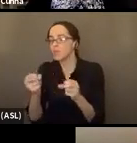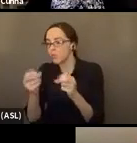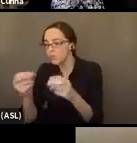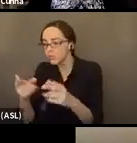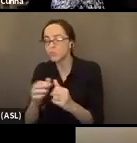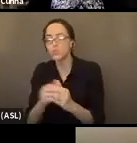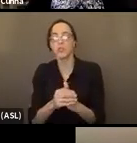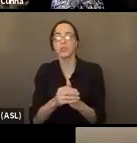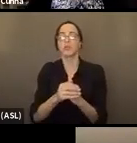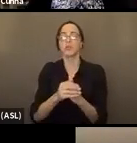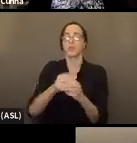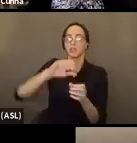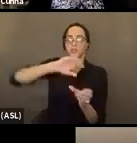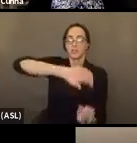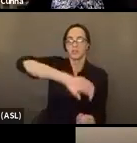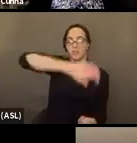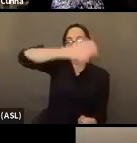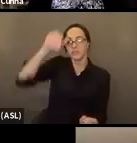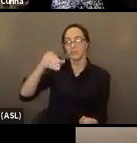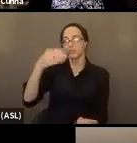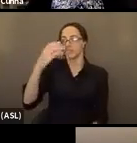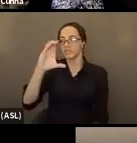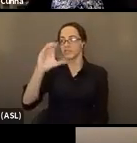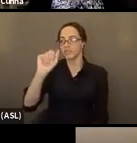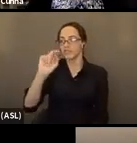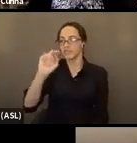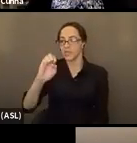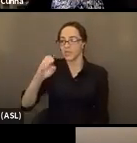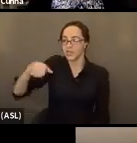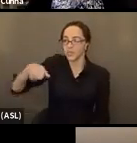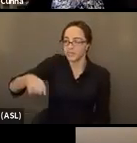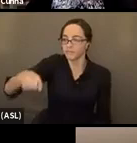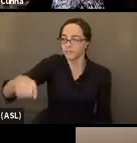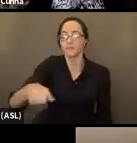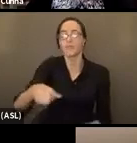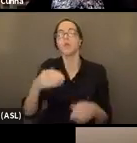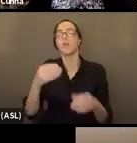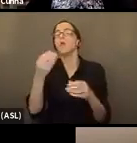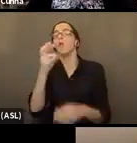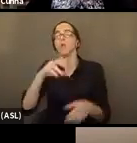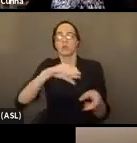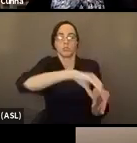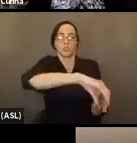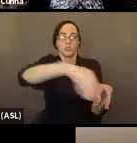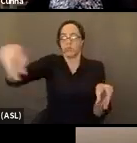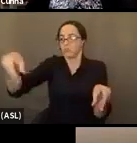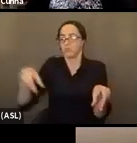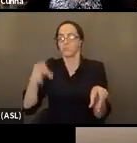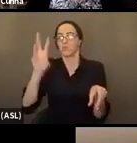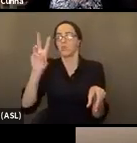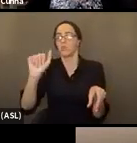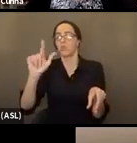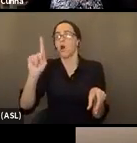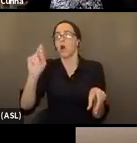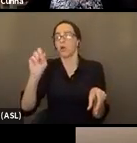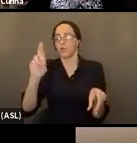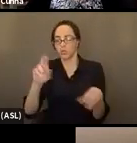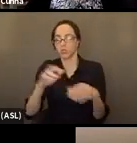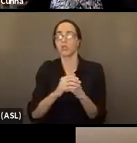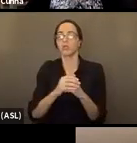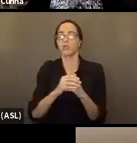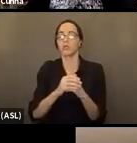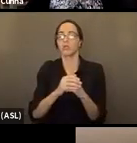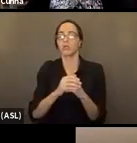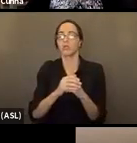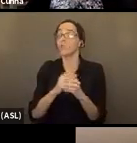prescription pickup those kinds of things um so um and the fast team has been pretty uh active